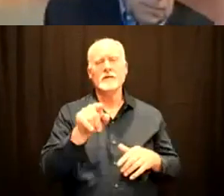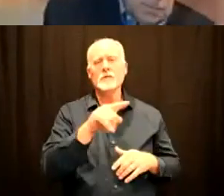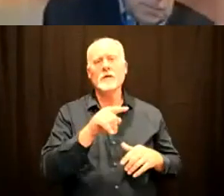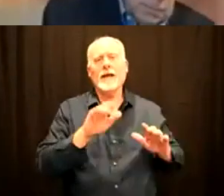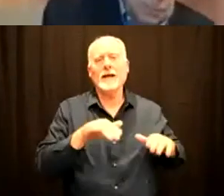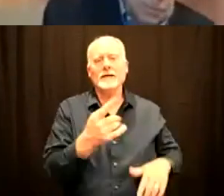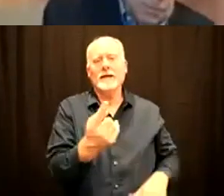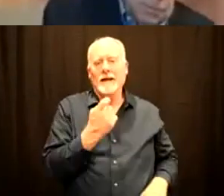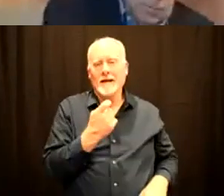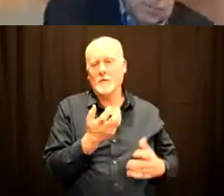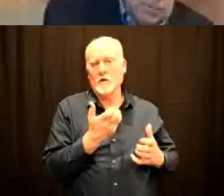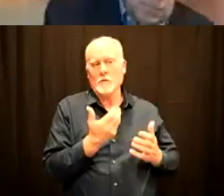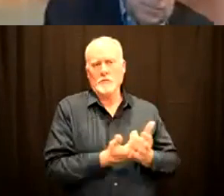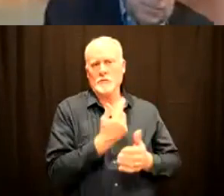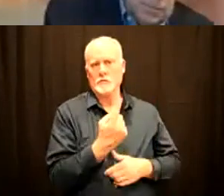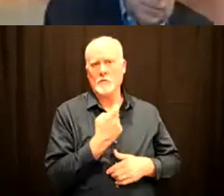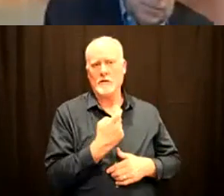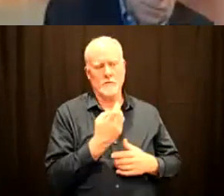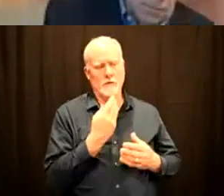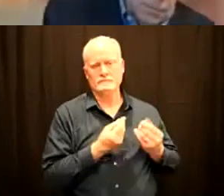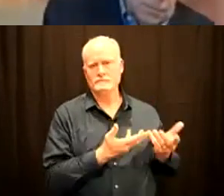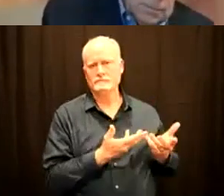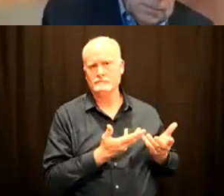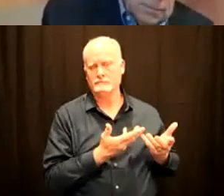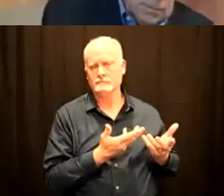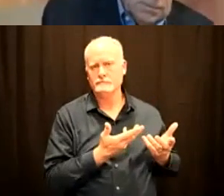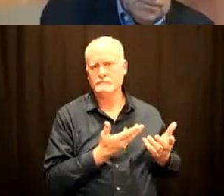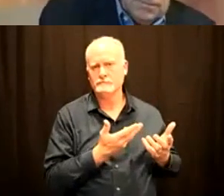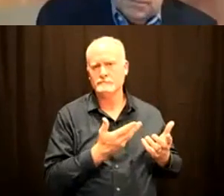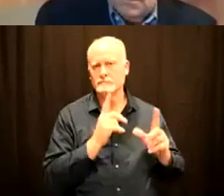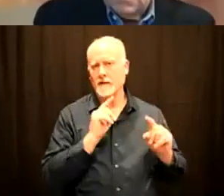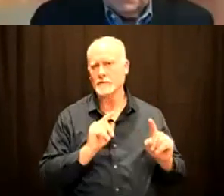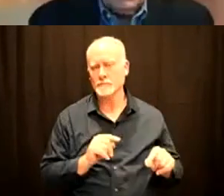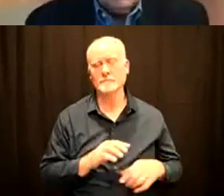the lookout for that um with that i will hand it over to president watts